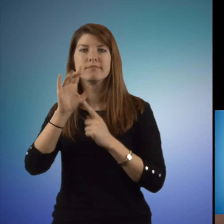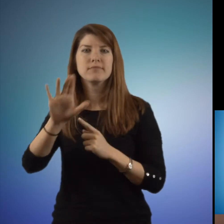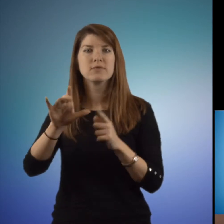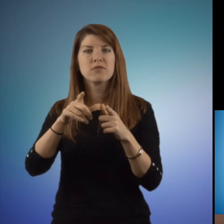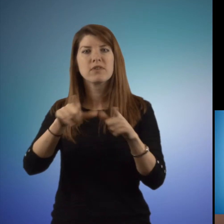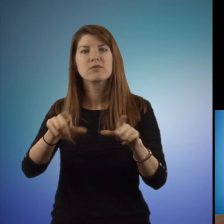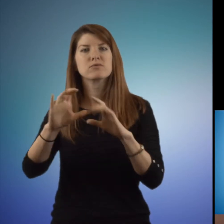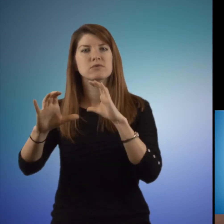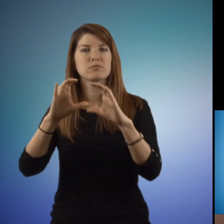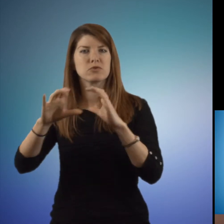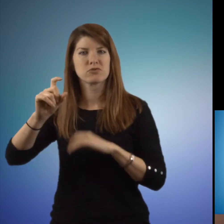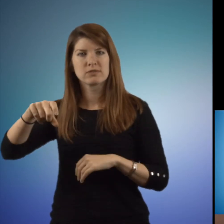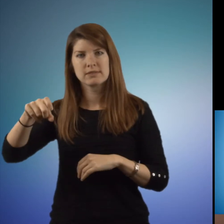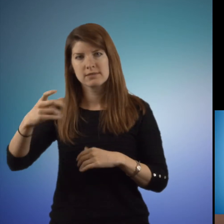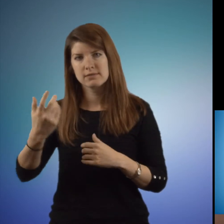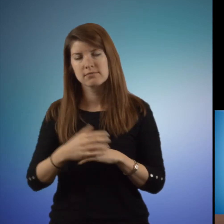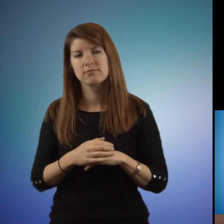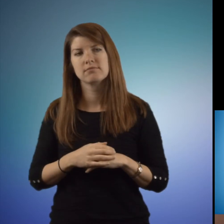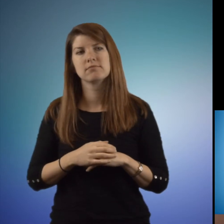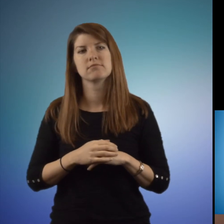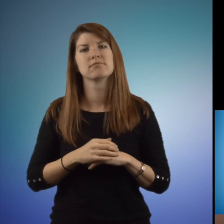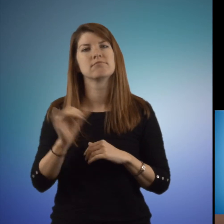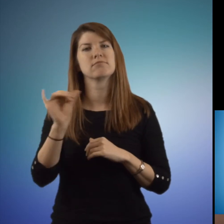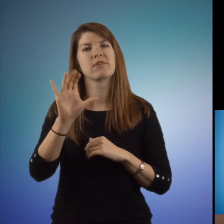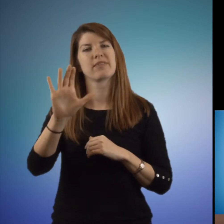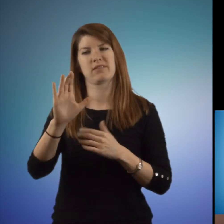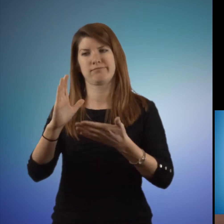and communication needs as well as their full range of needs.